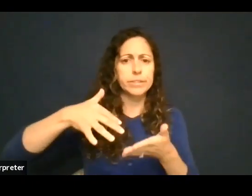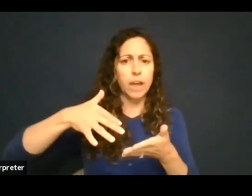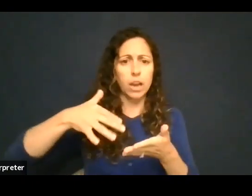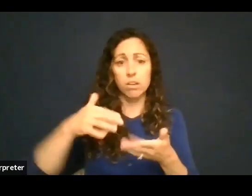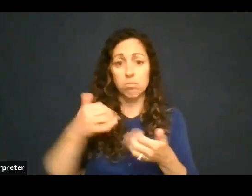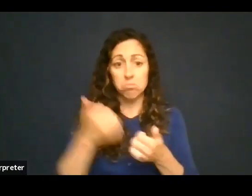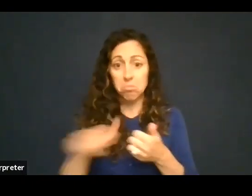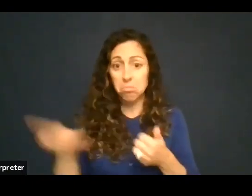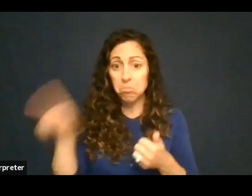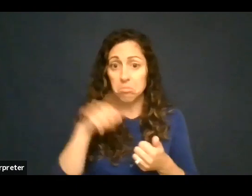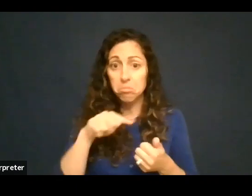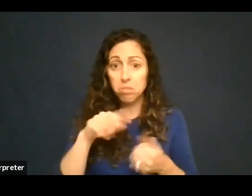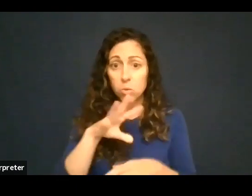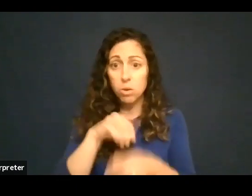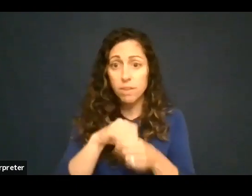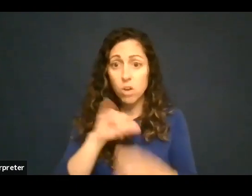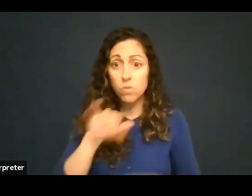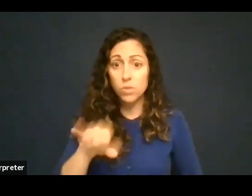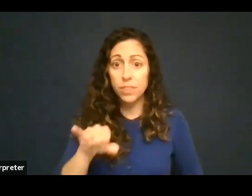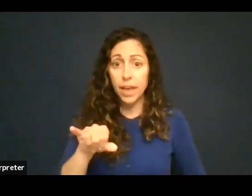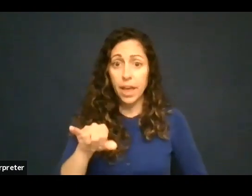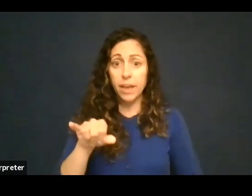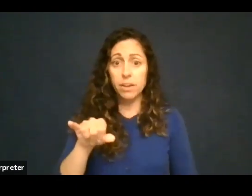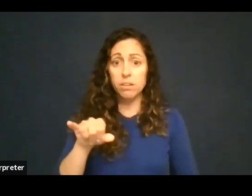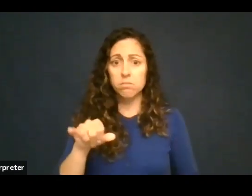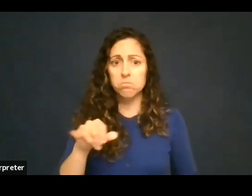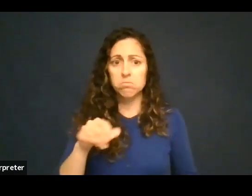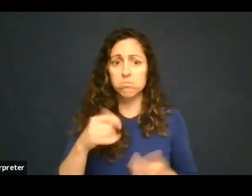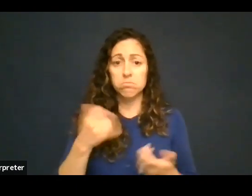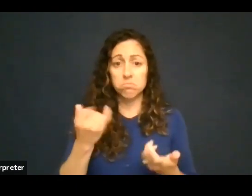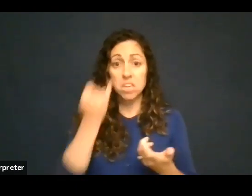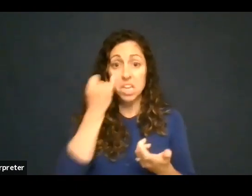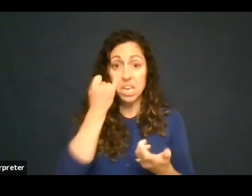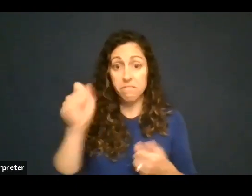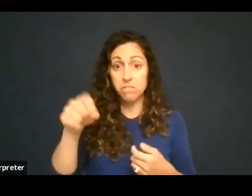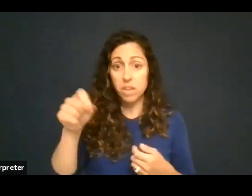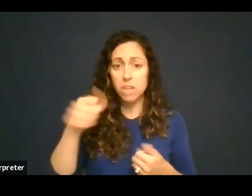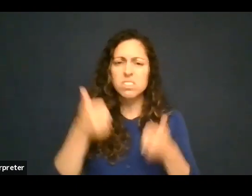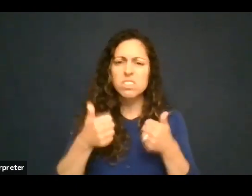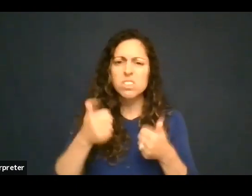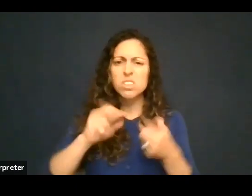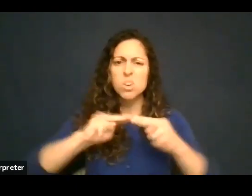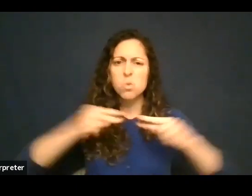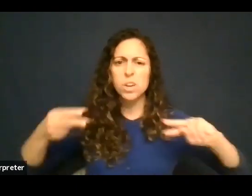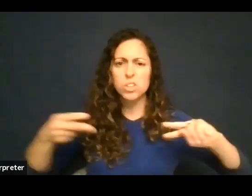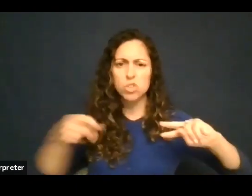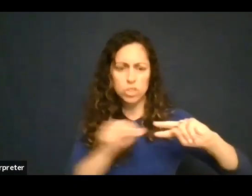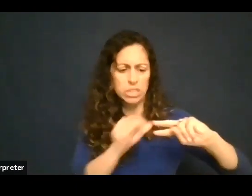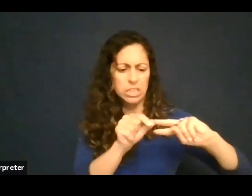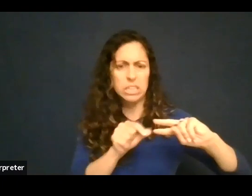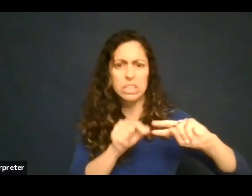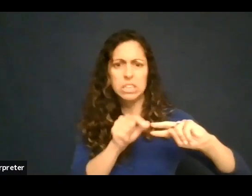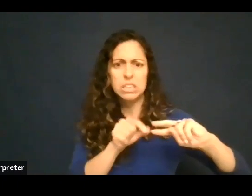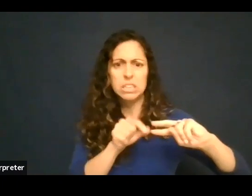and if so, which gene? They're obviously very important, because you don't know if it improved somebody's health if you don't know